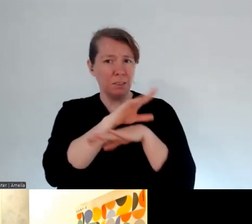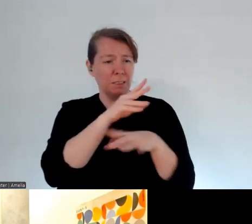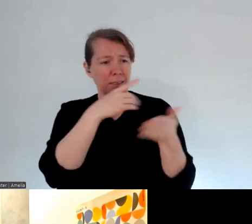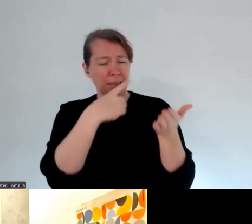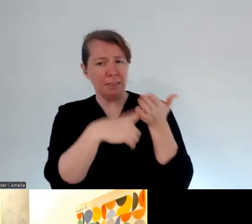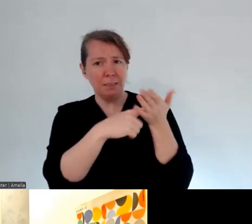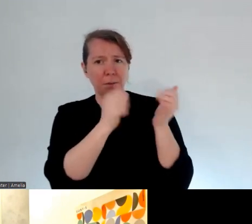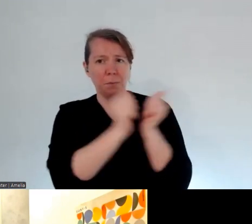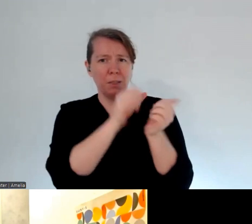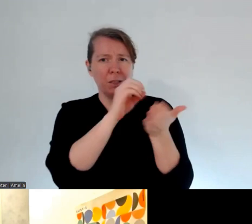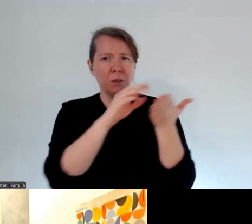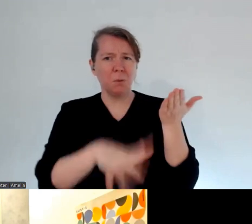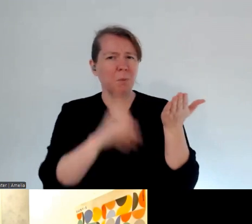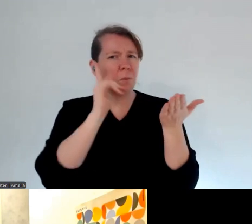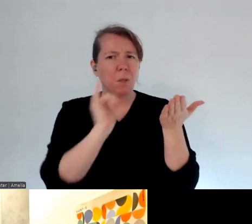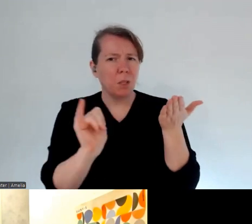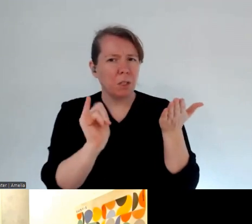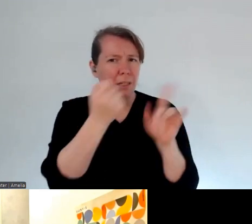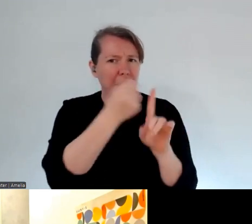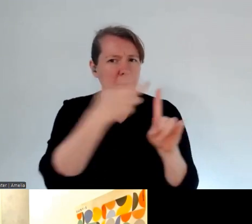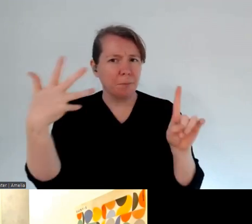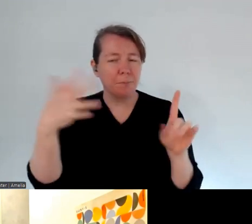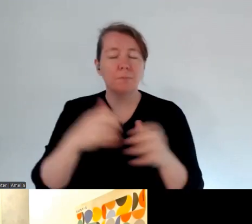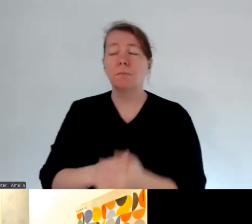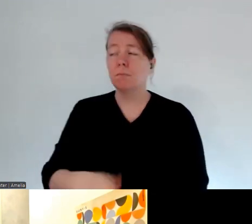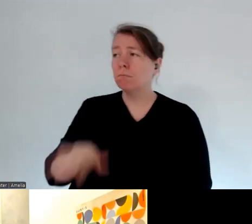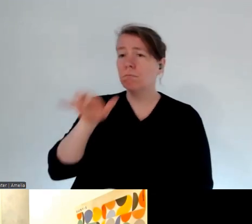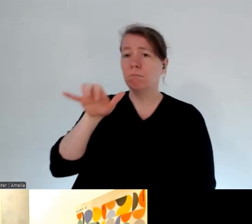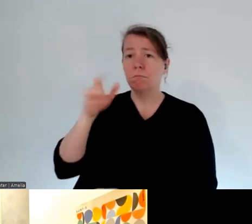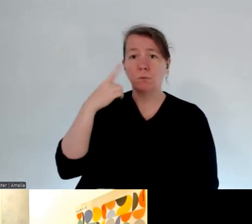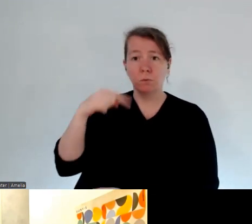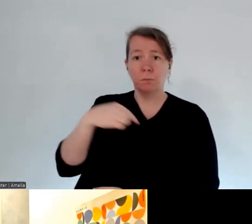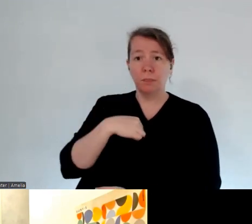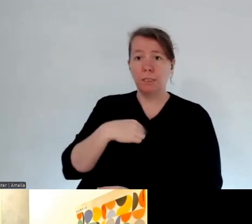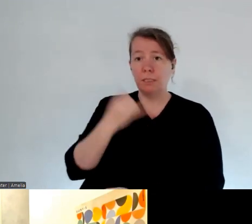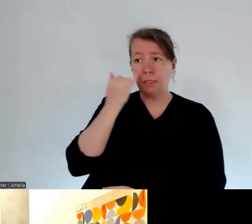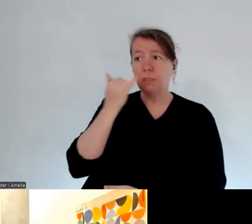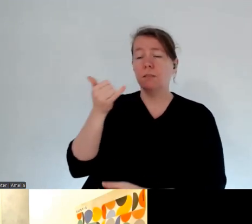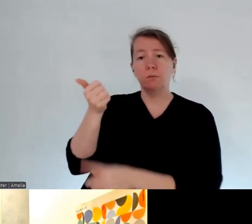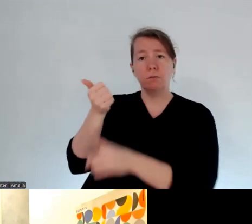(Elliott Stevens) Yeah, for me, in consultation, whenever a student is working on a digital project,